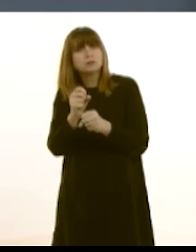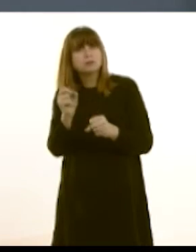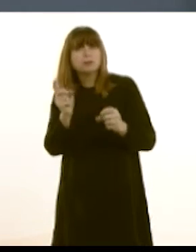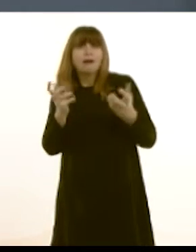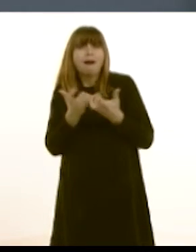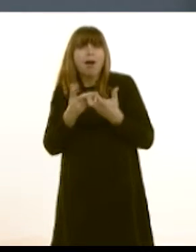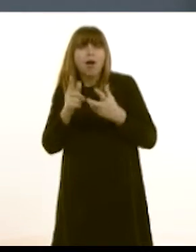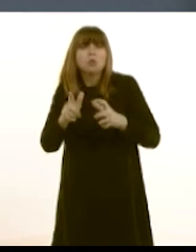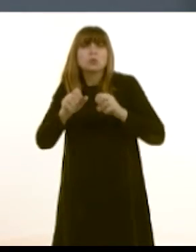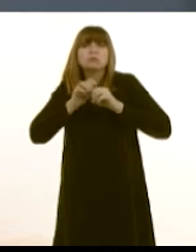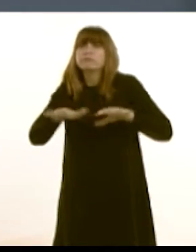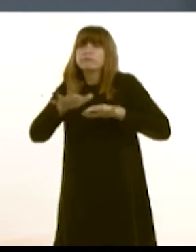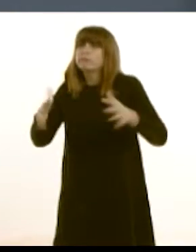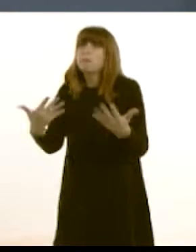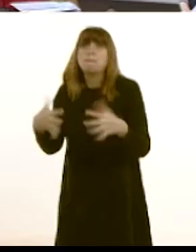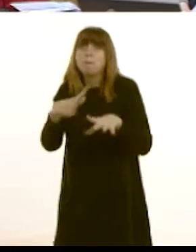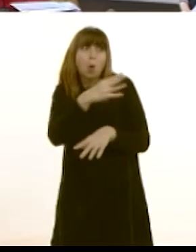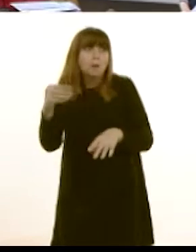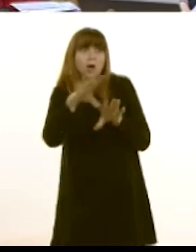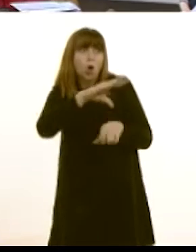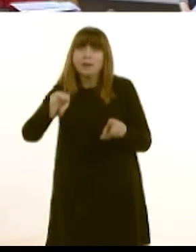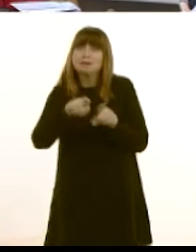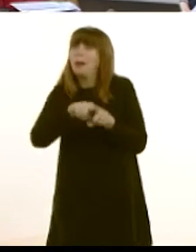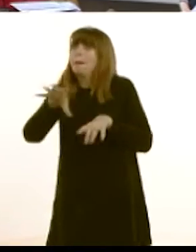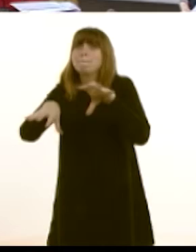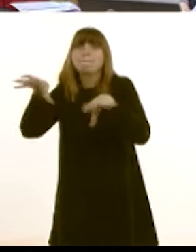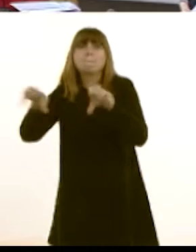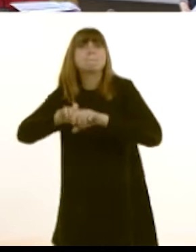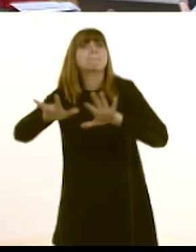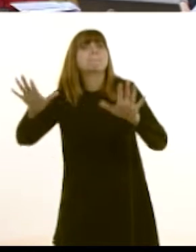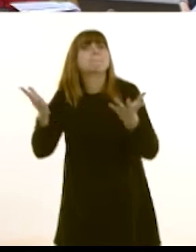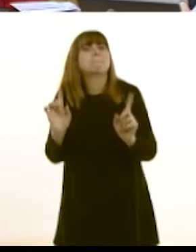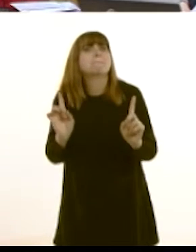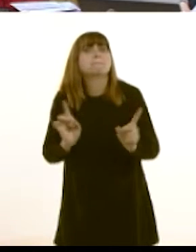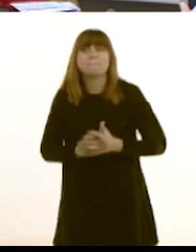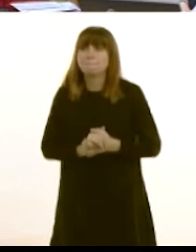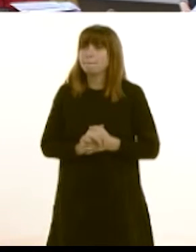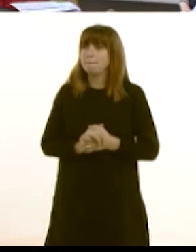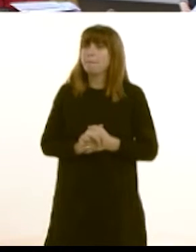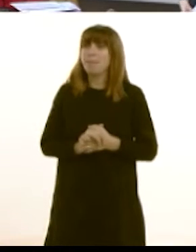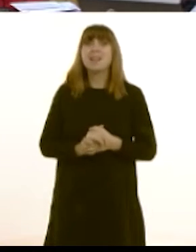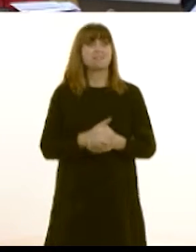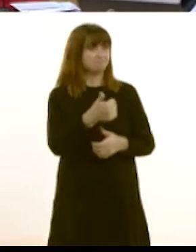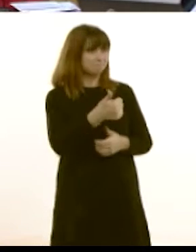the formation of more business improvement districts? Carwyn Jones: Yes, thank you. Weíre pleased to see the new districts being established.